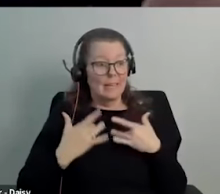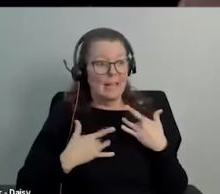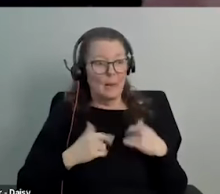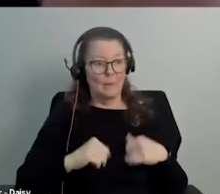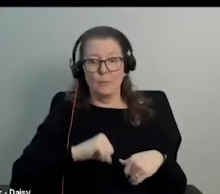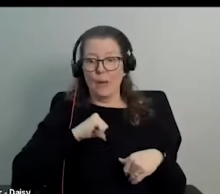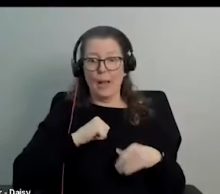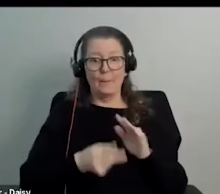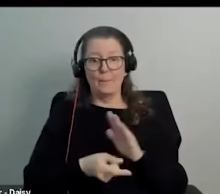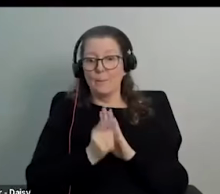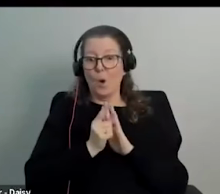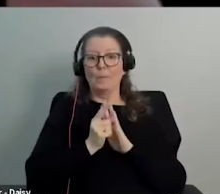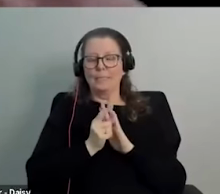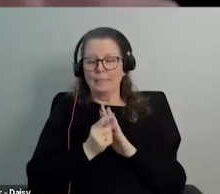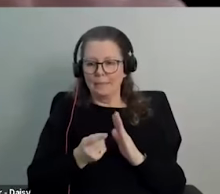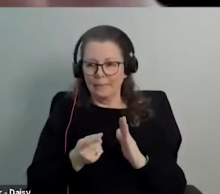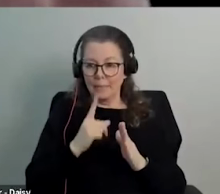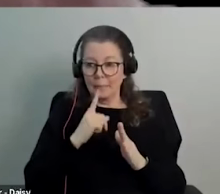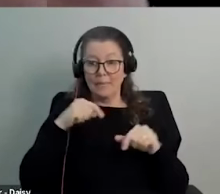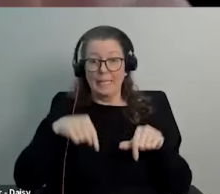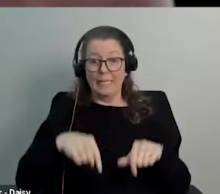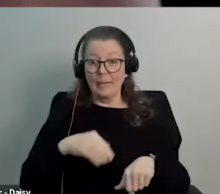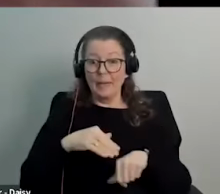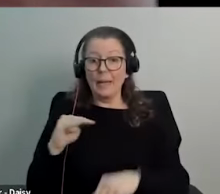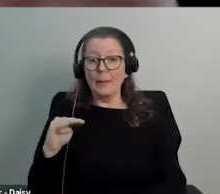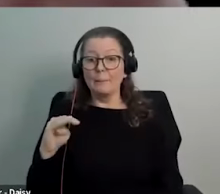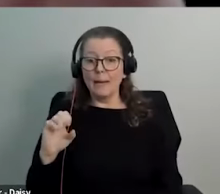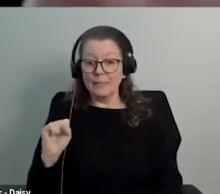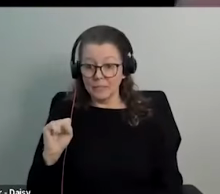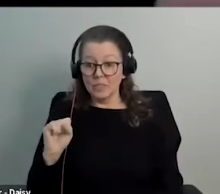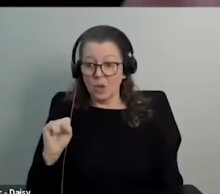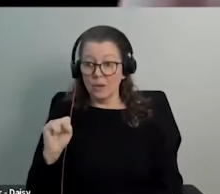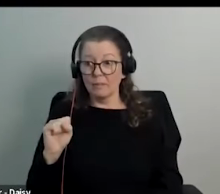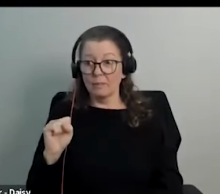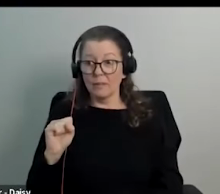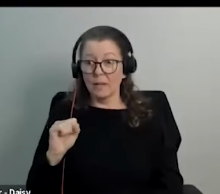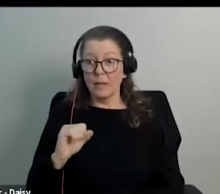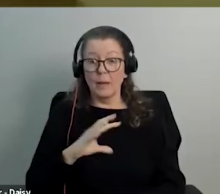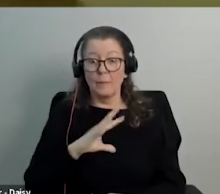One of my proudest moments was at Microsoft, when it became part of the OKRs for Satya.